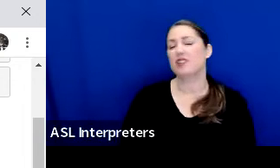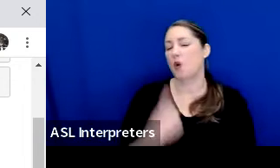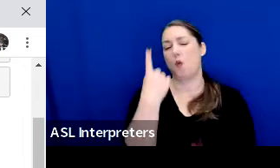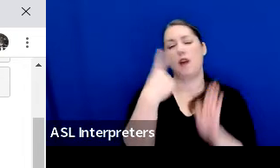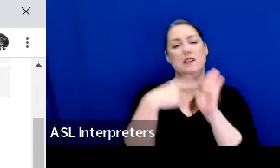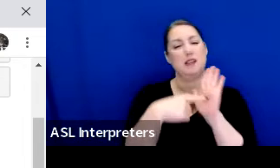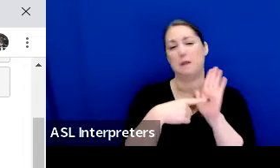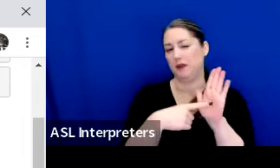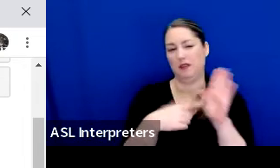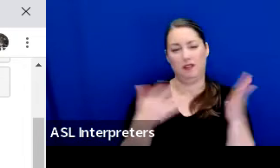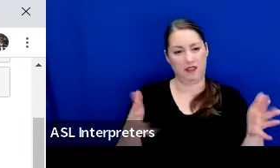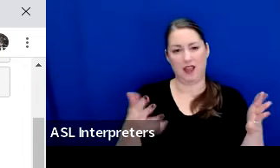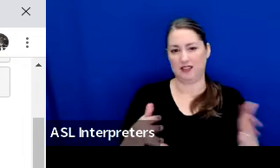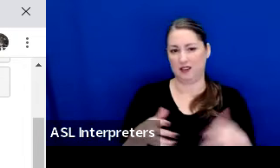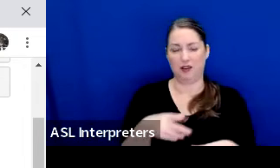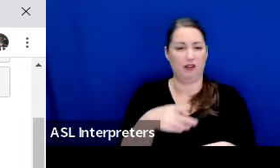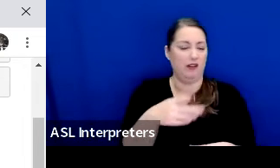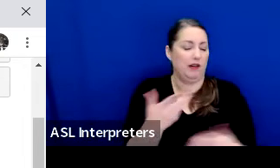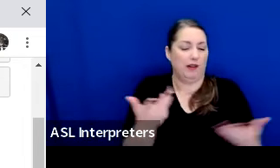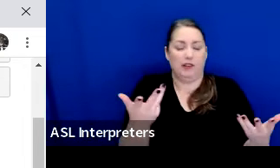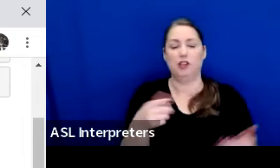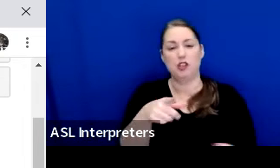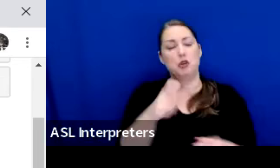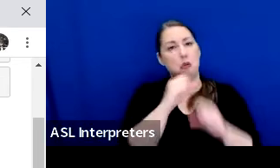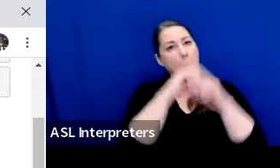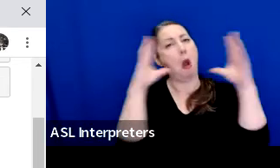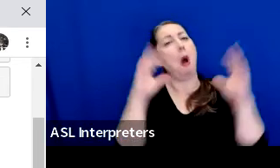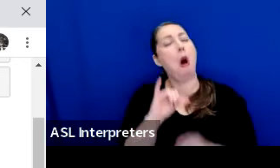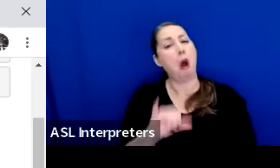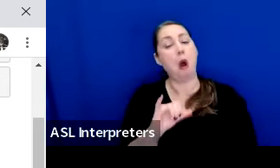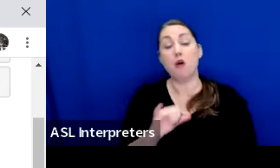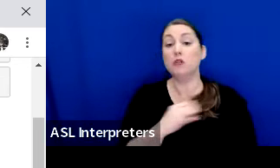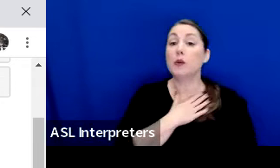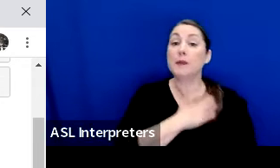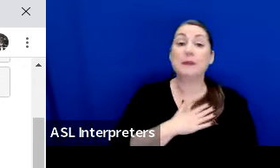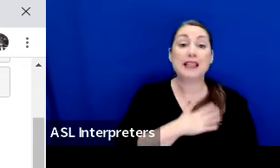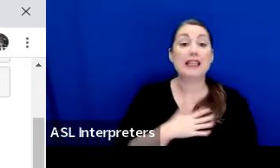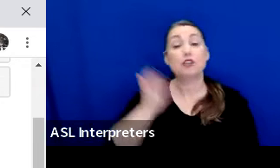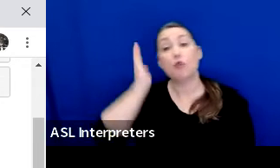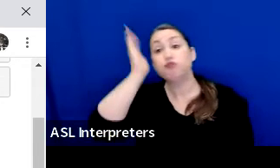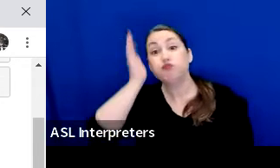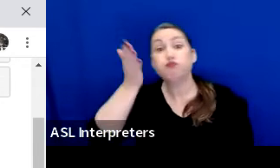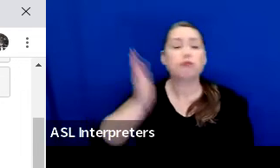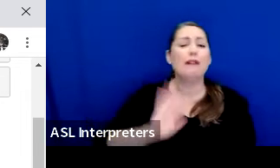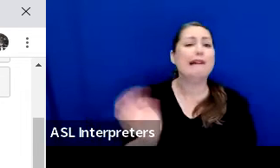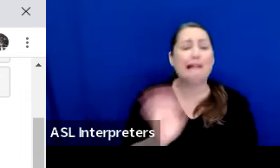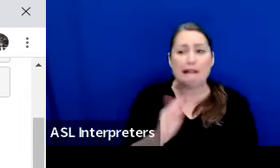you start with an example and again, please ask questions, I don't want to just be talking for, you know, an hour or whatever without,